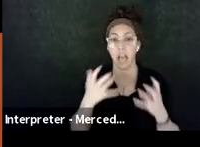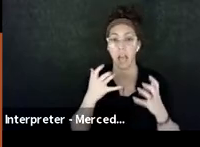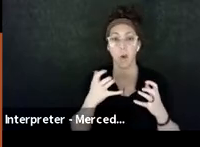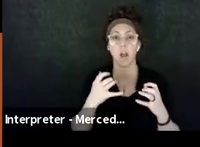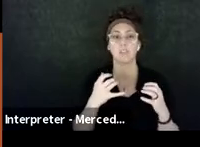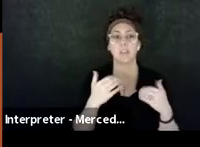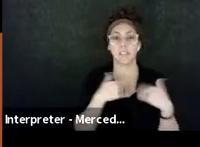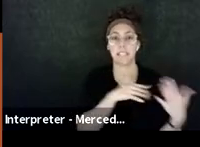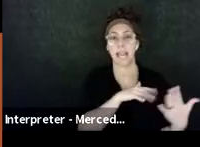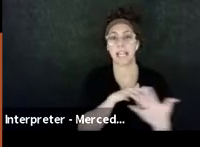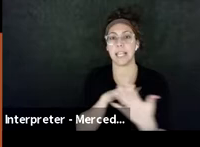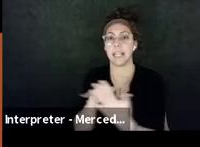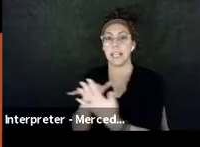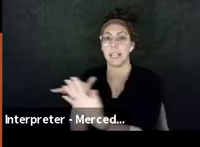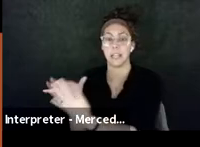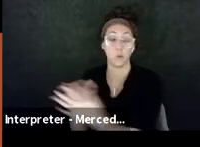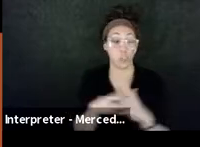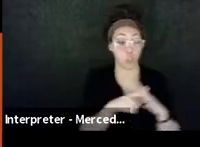Natalie Chavez: So we're going to start with our homelessness baseline in year one.